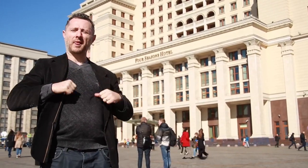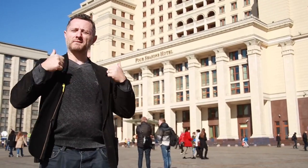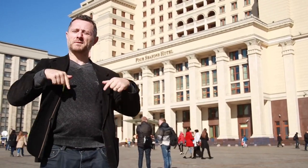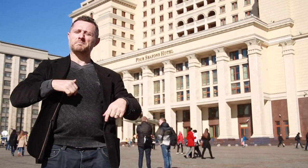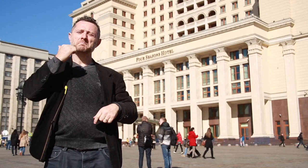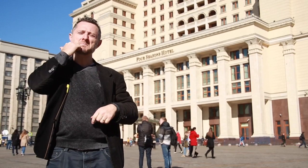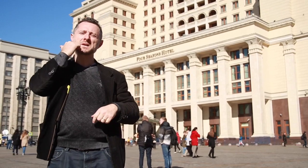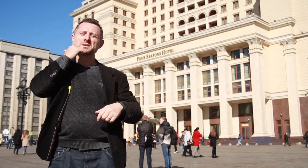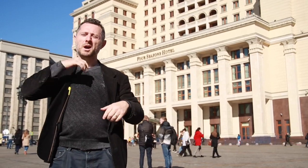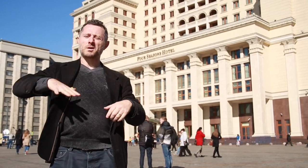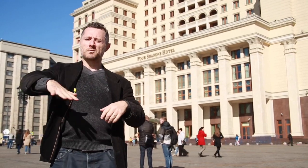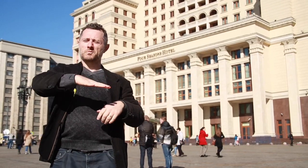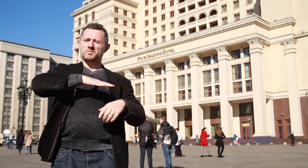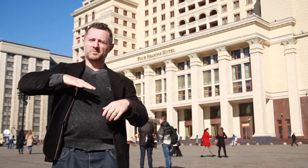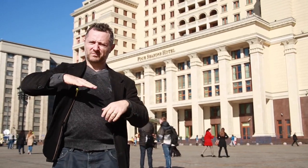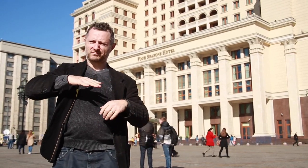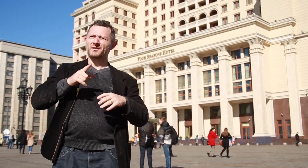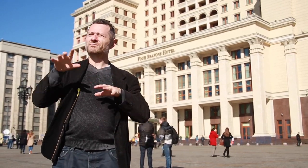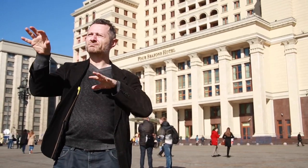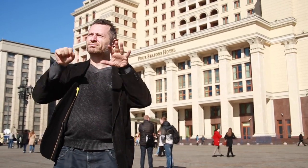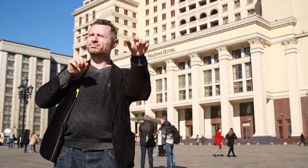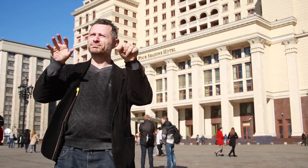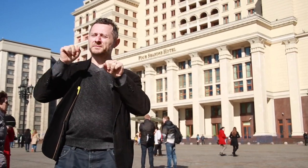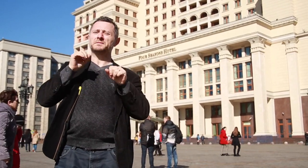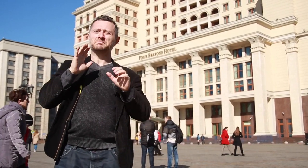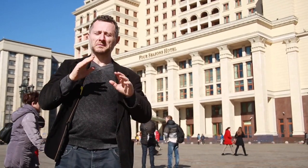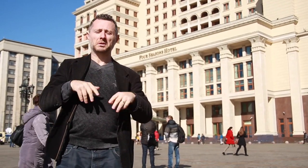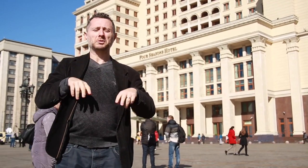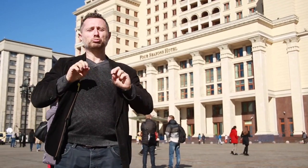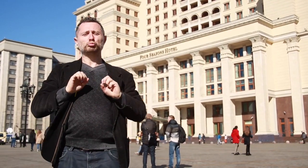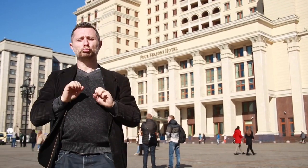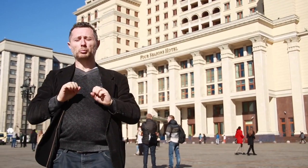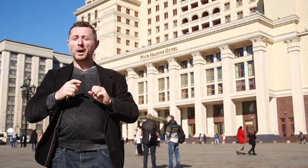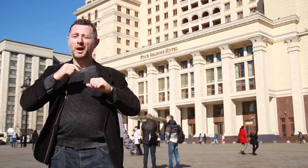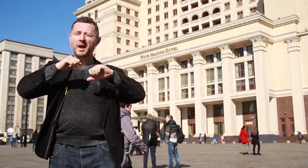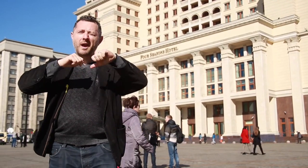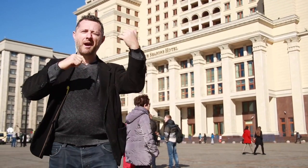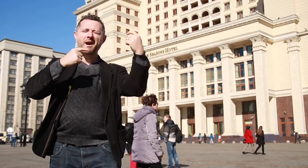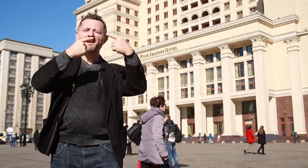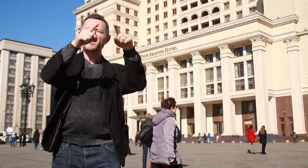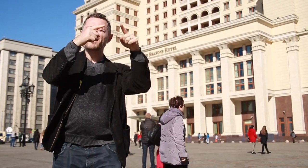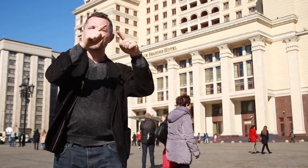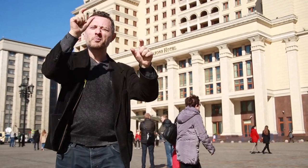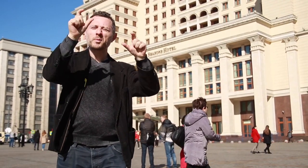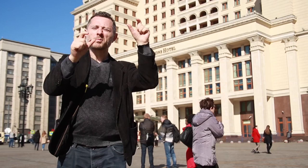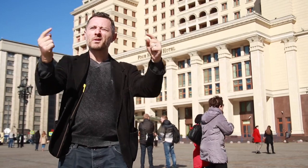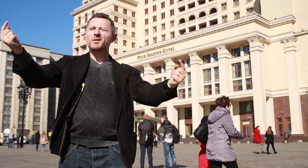high markup on the black market. People from other cities would come to Moscow to ask what goods the speculators had. They would not